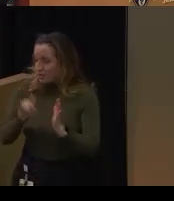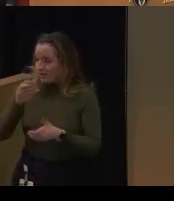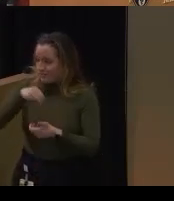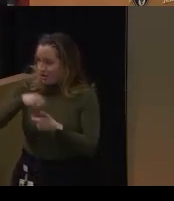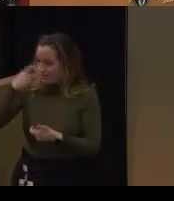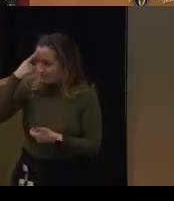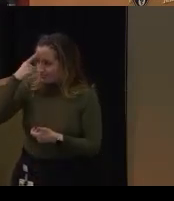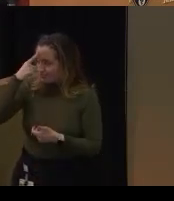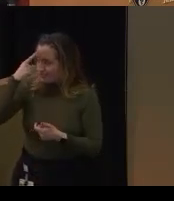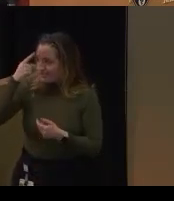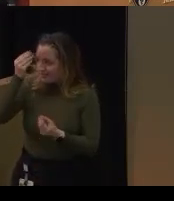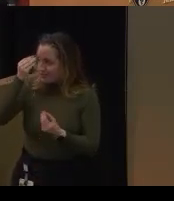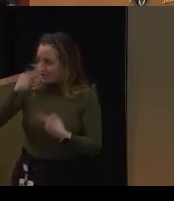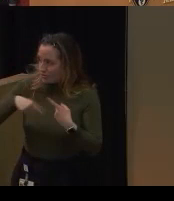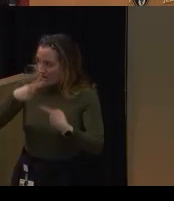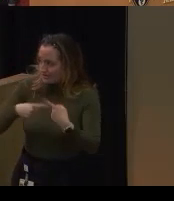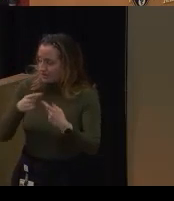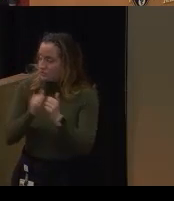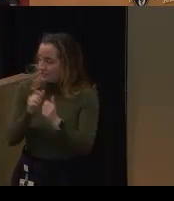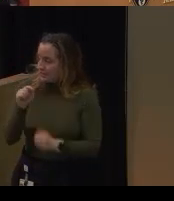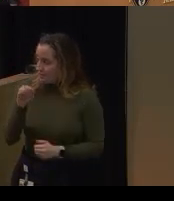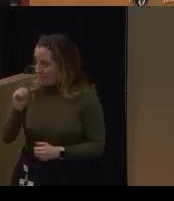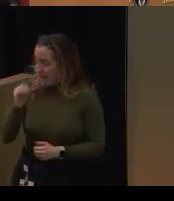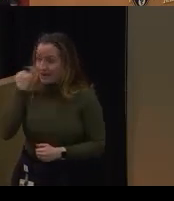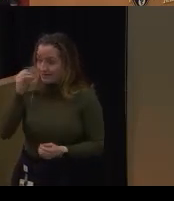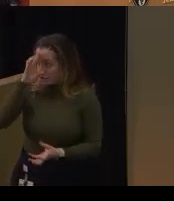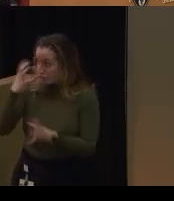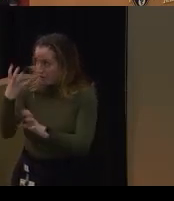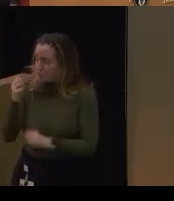a social information process like theory of mind then yeah we would expect to see I think